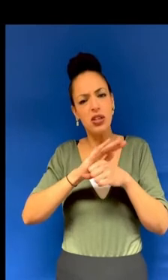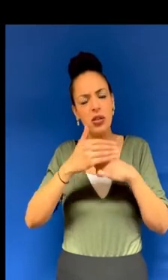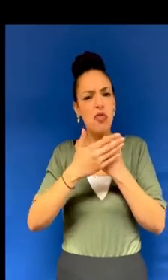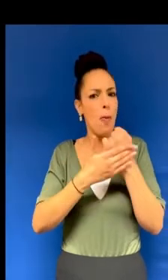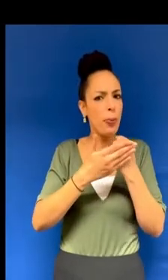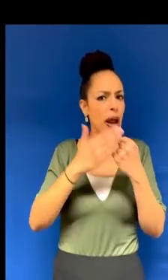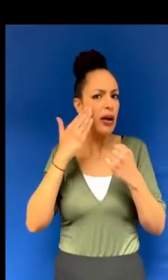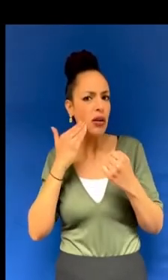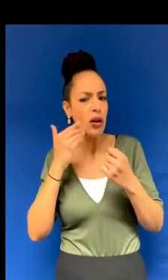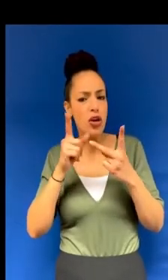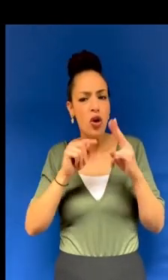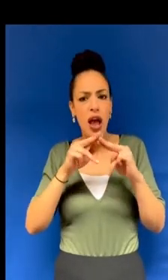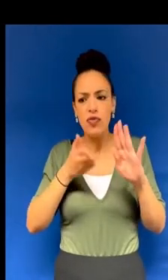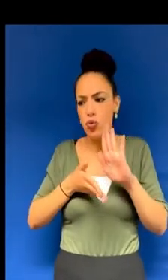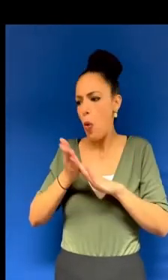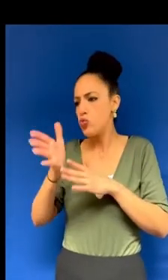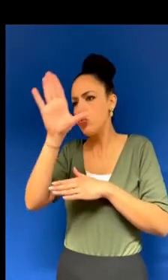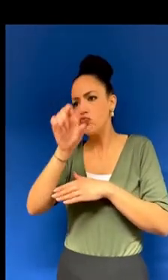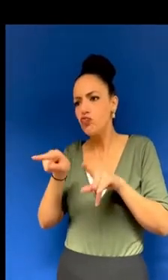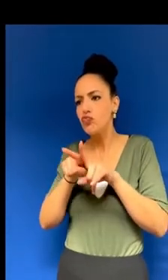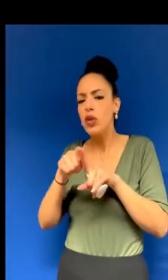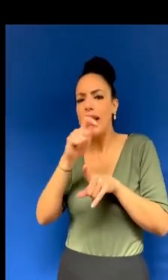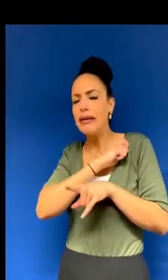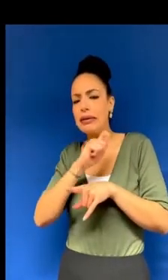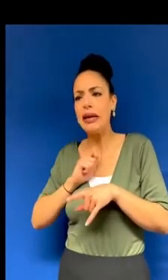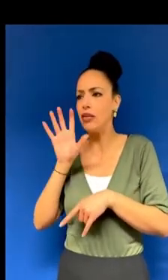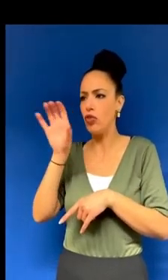biological factors as to why Asian and Black communities were having significantly a much